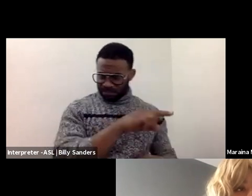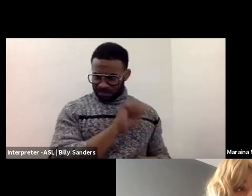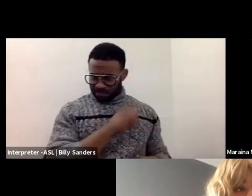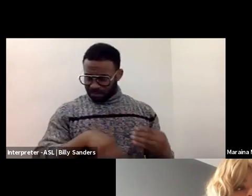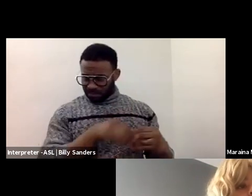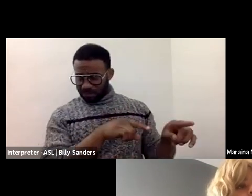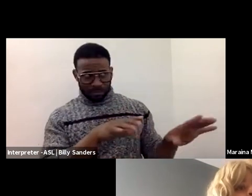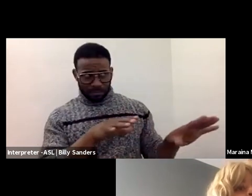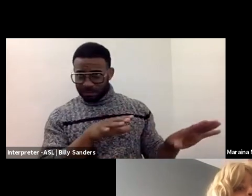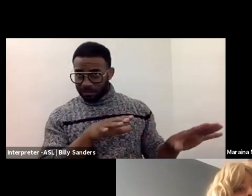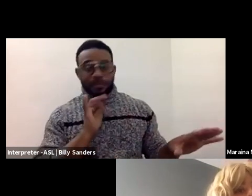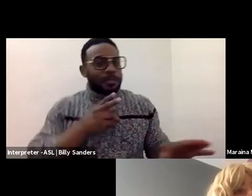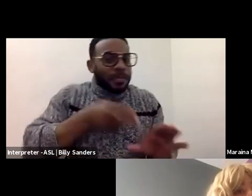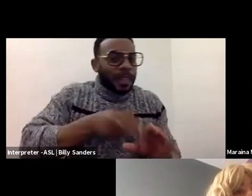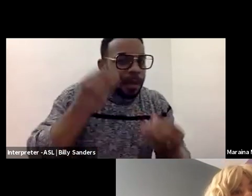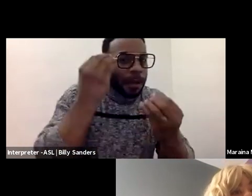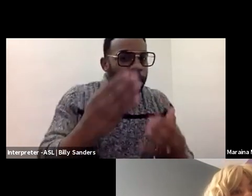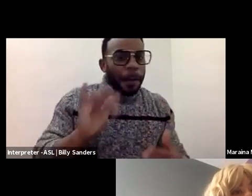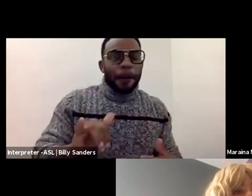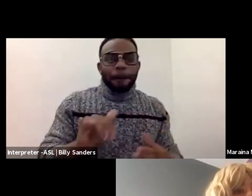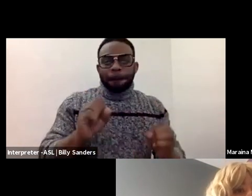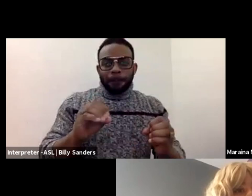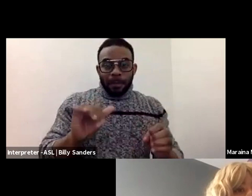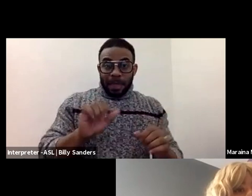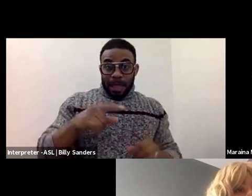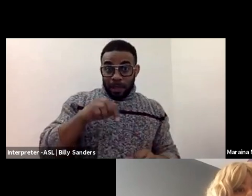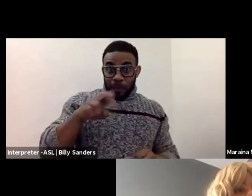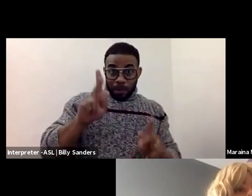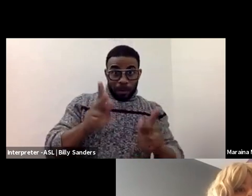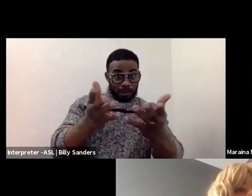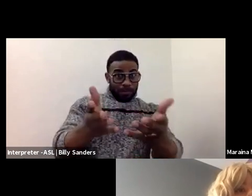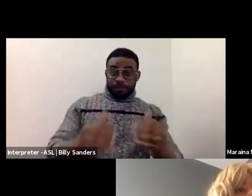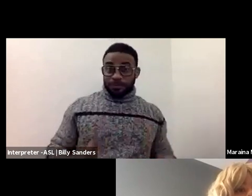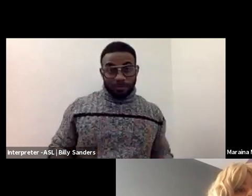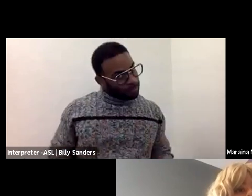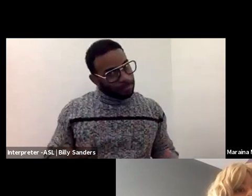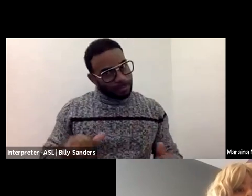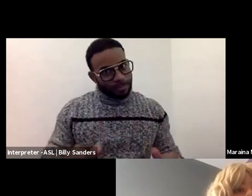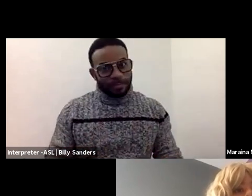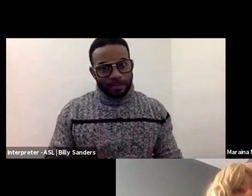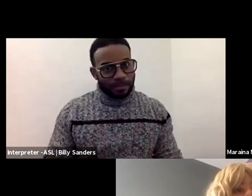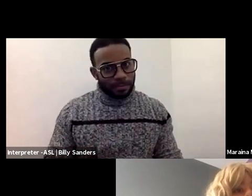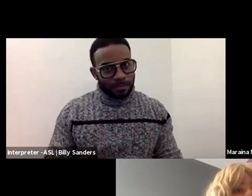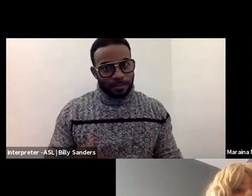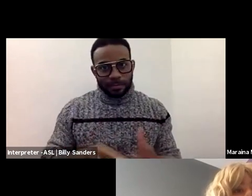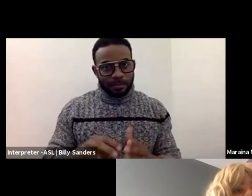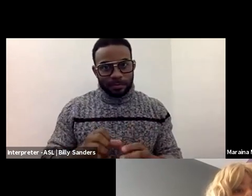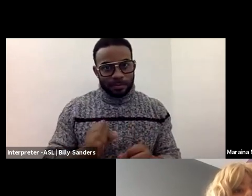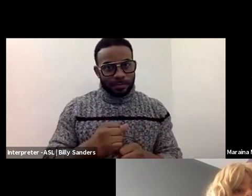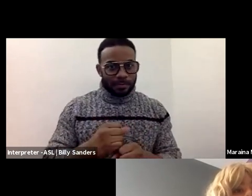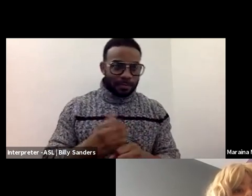But I just wanted to say that so you know as a queer person, it makes it seem kind of